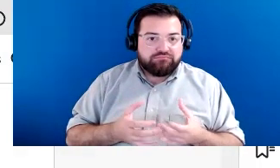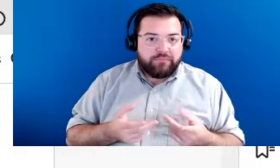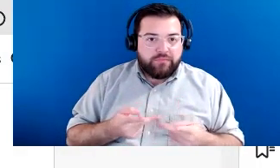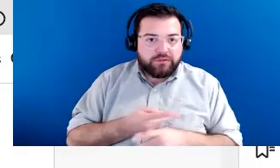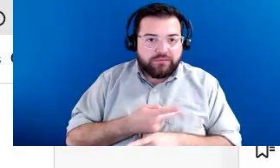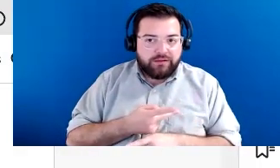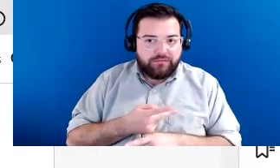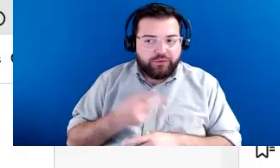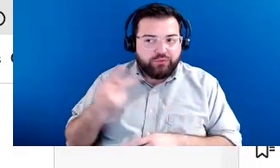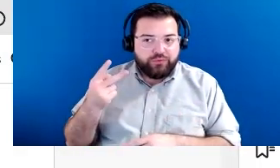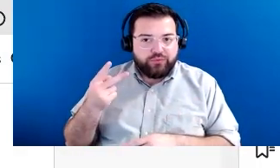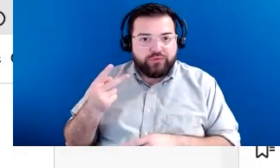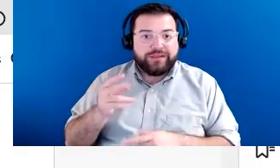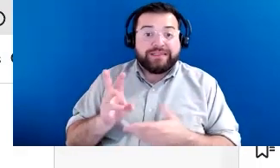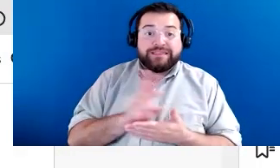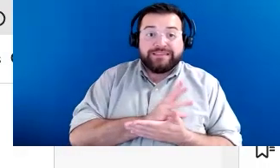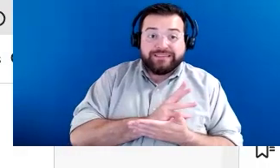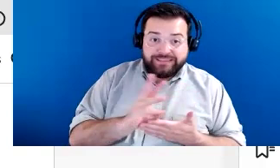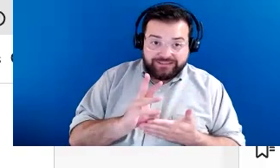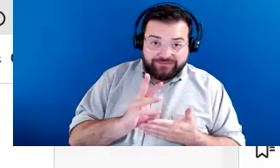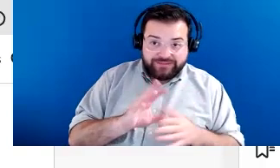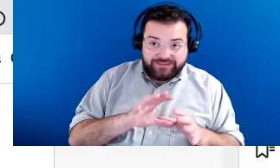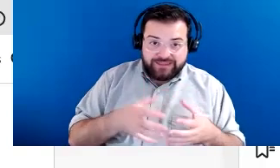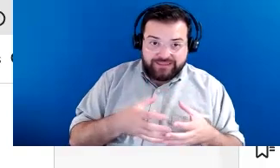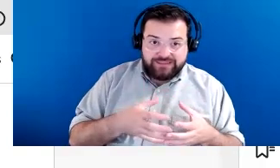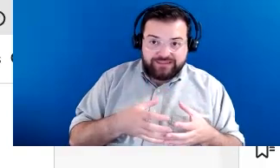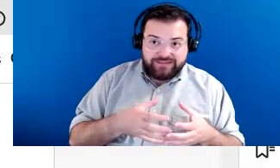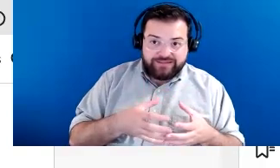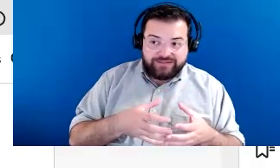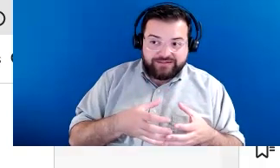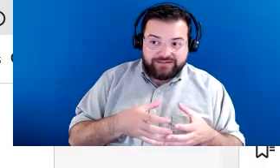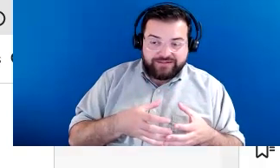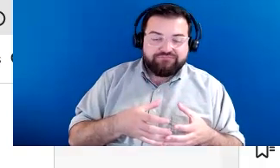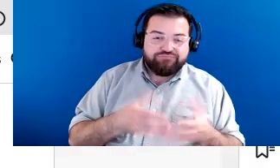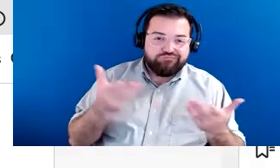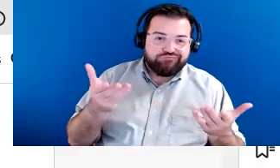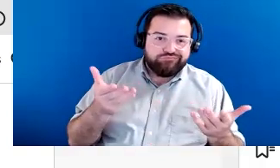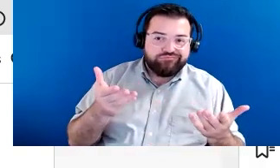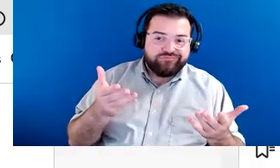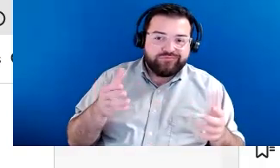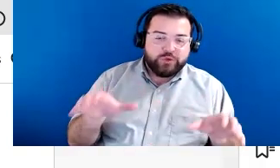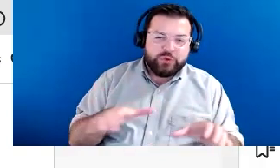If it's a six week, class, then, you know, do the math there, that type of thing.